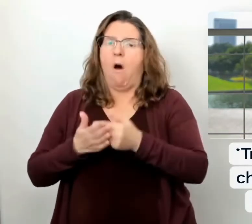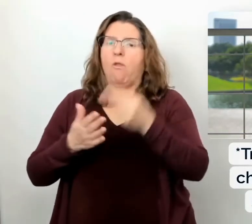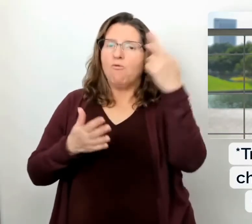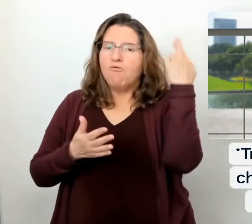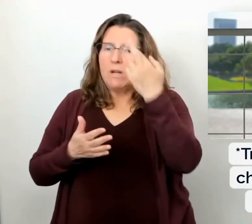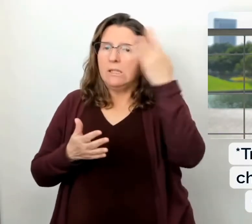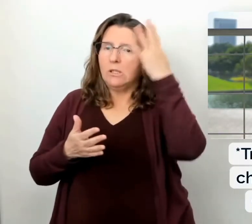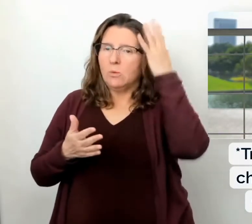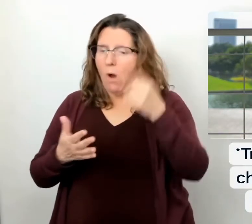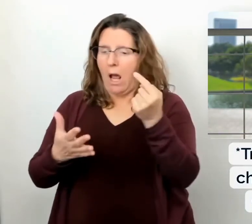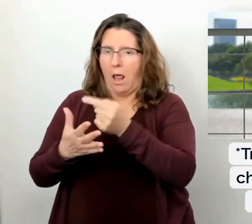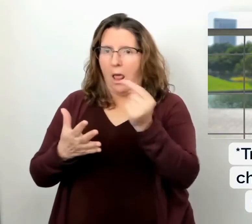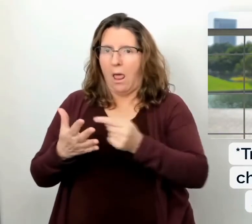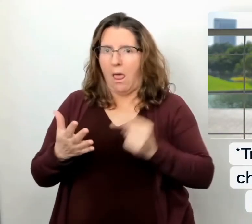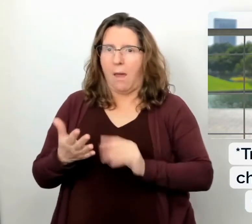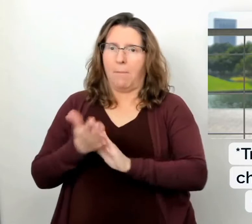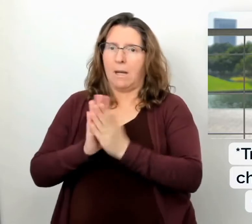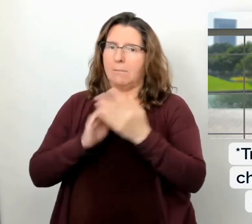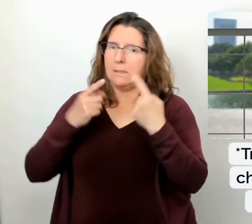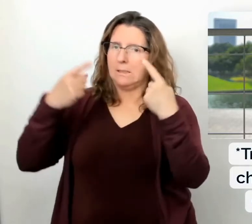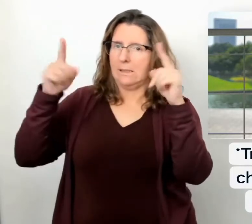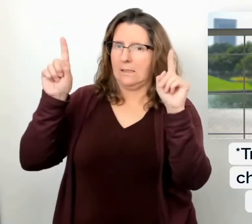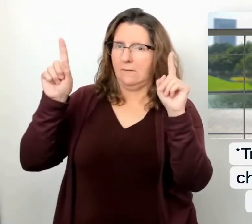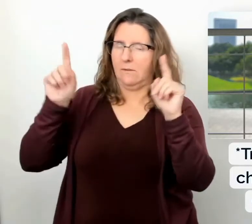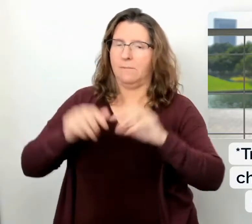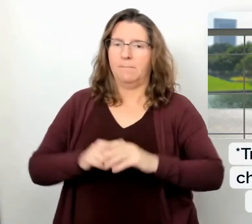Those elements are what I attribute to my 'success.'